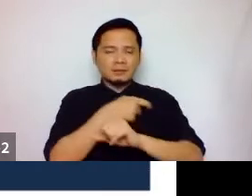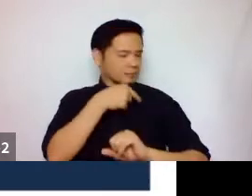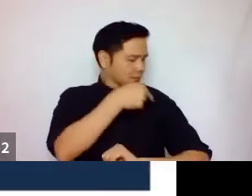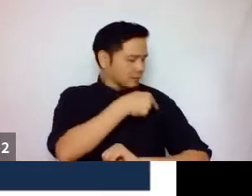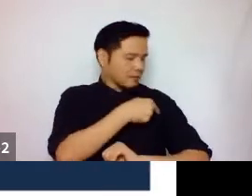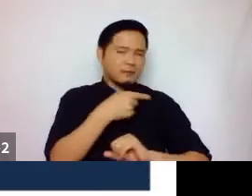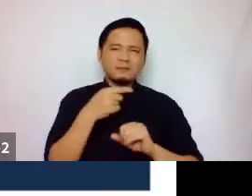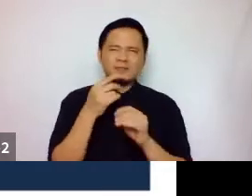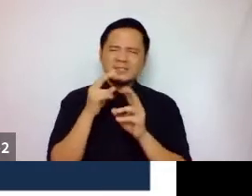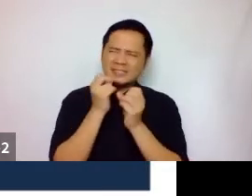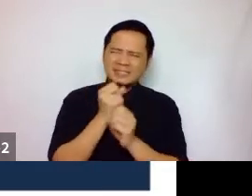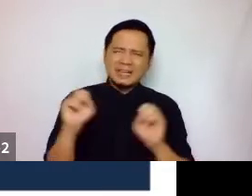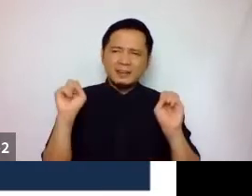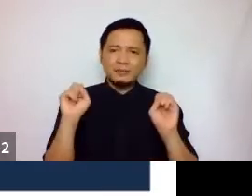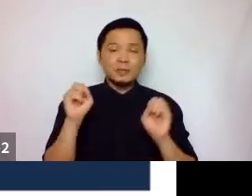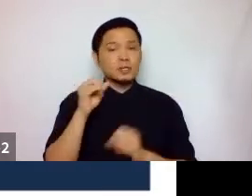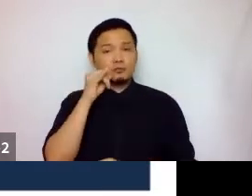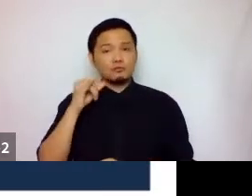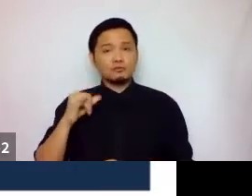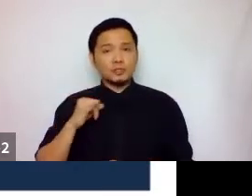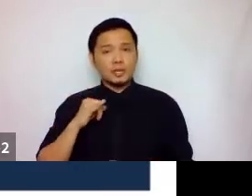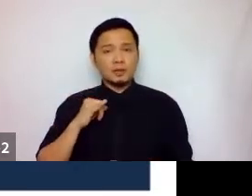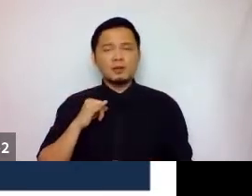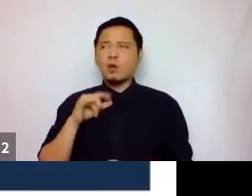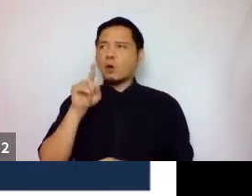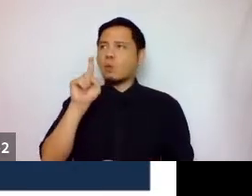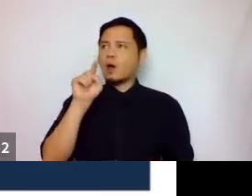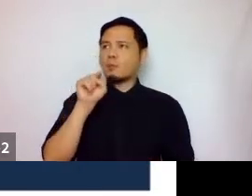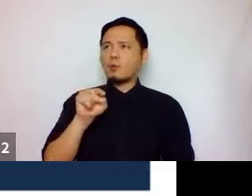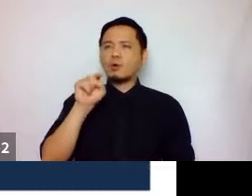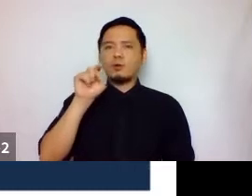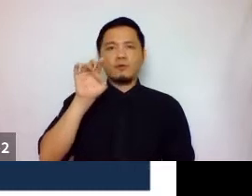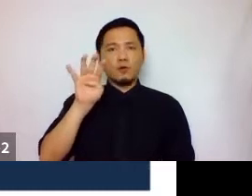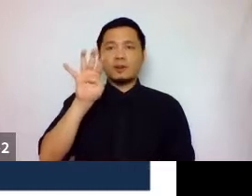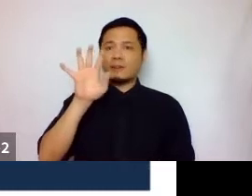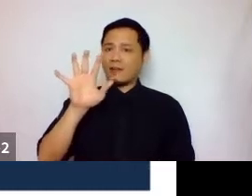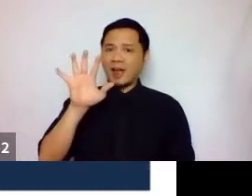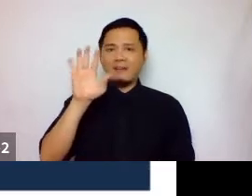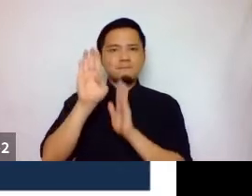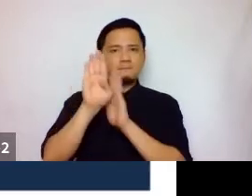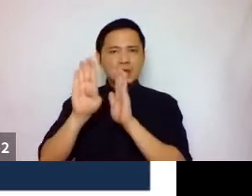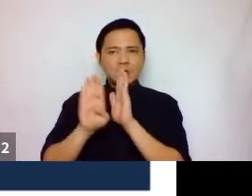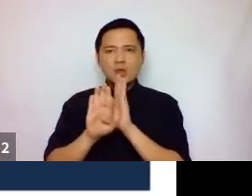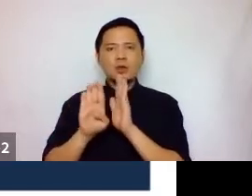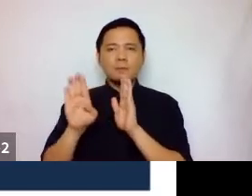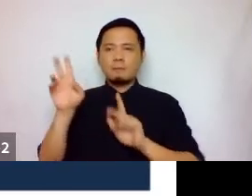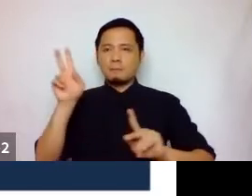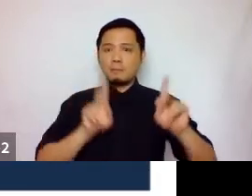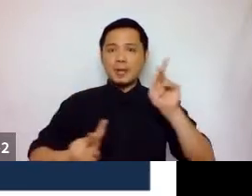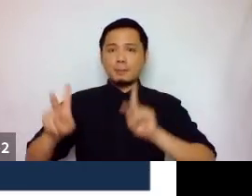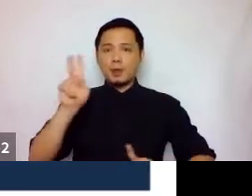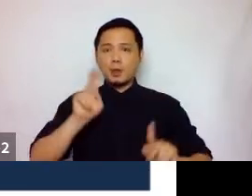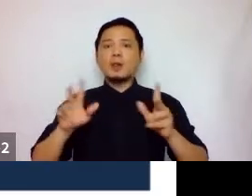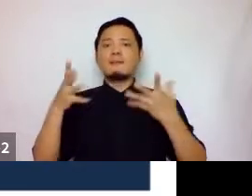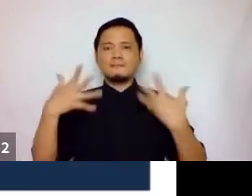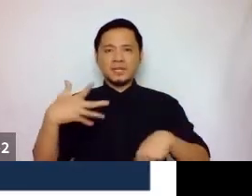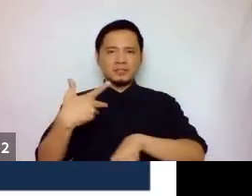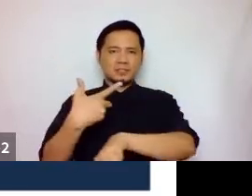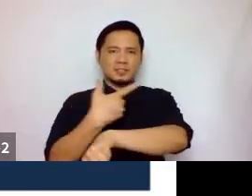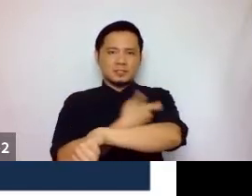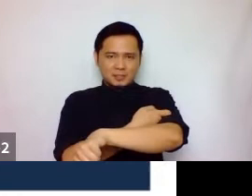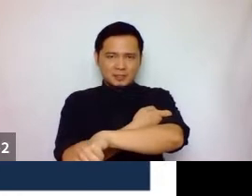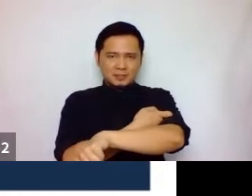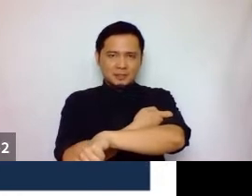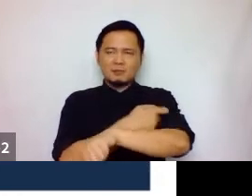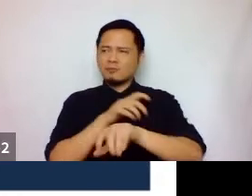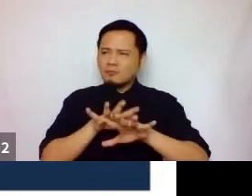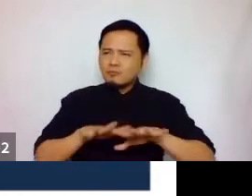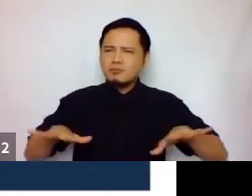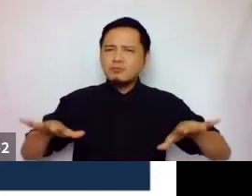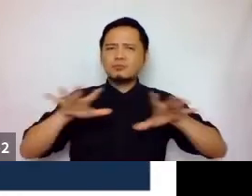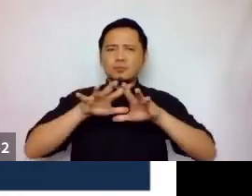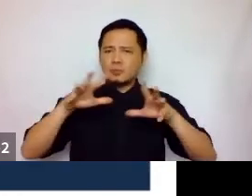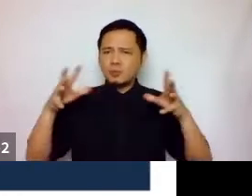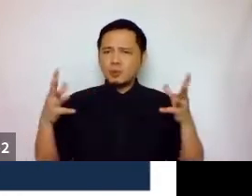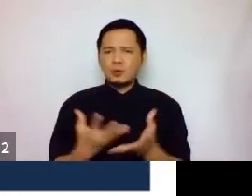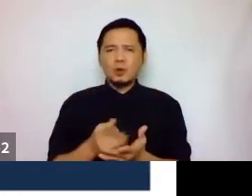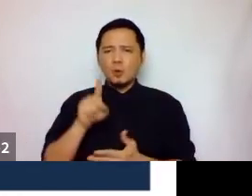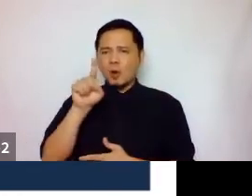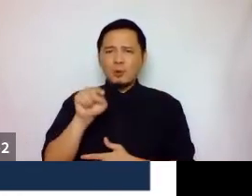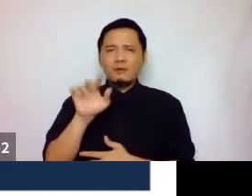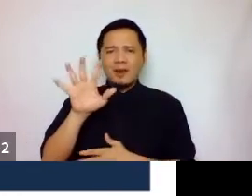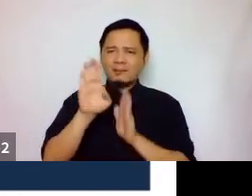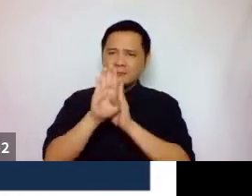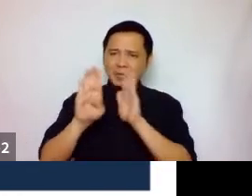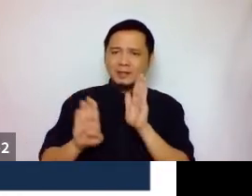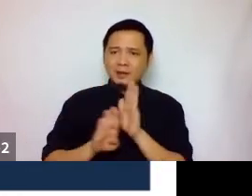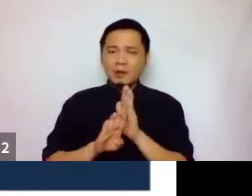As of yesterday, around 1.45 billion shots have been administered to people around the world and as what Dr. Nina said earlier,